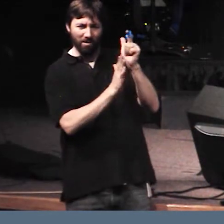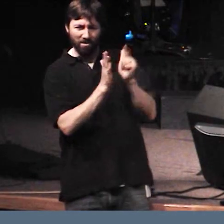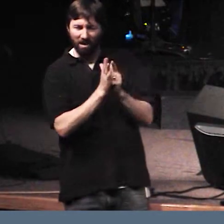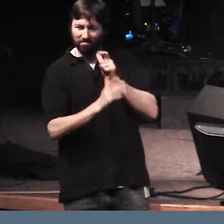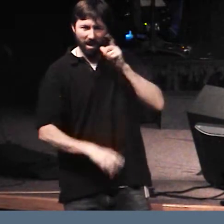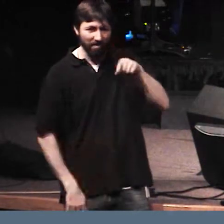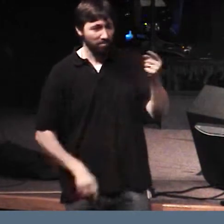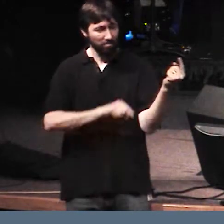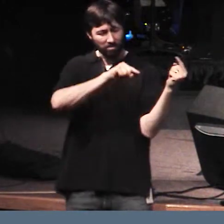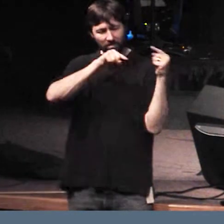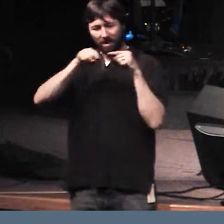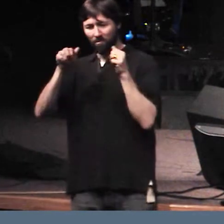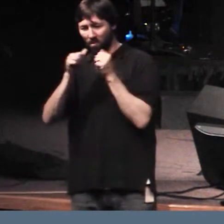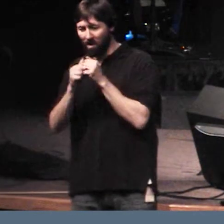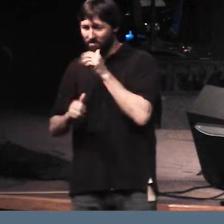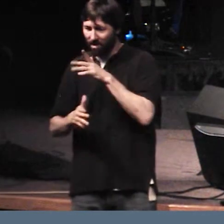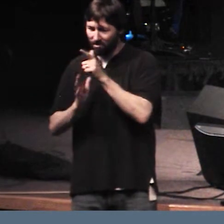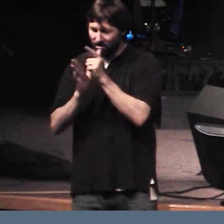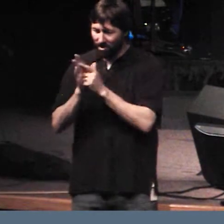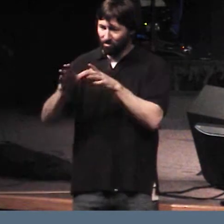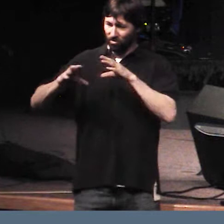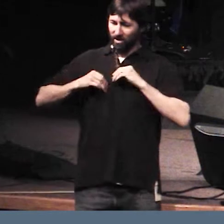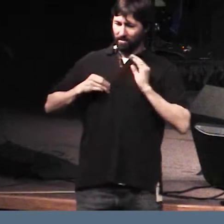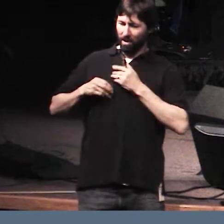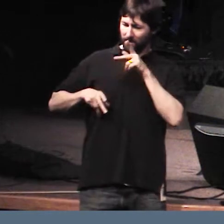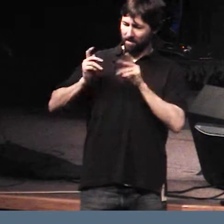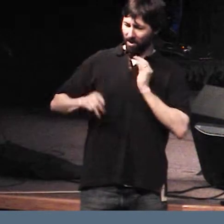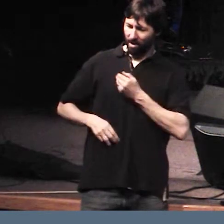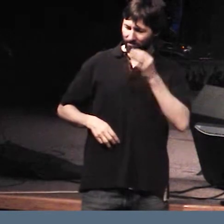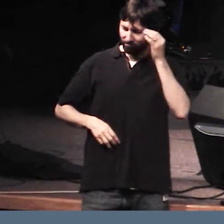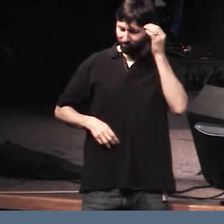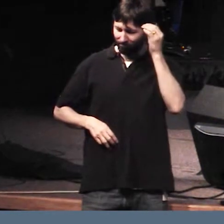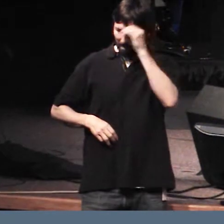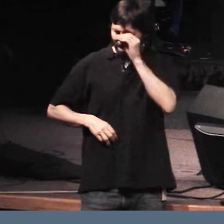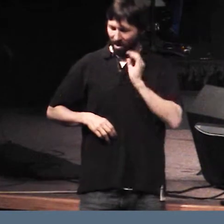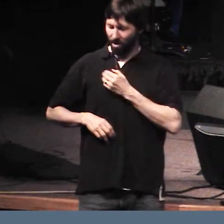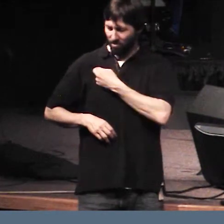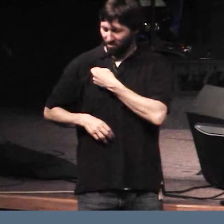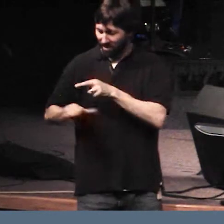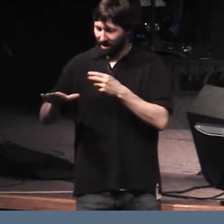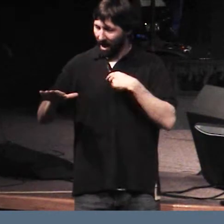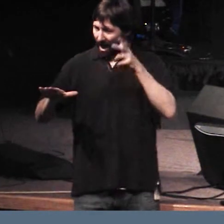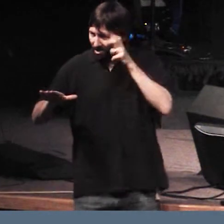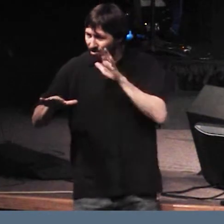and accepted our people and you came to this place where you not may not be accepted Ruth I've heard that story